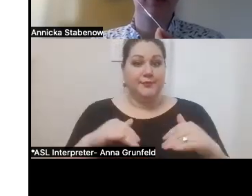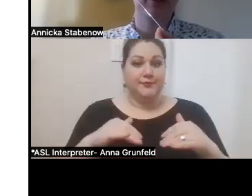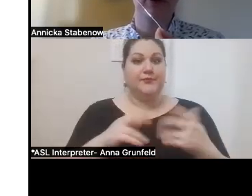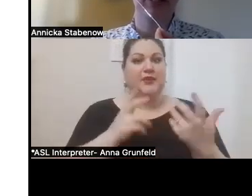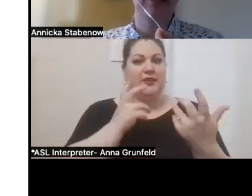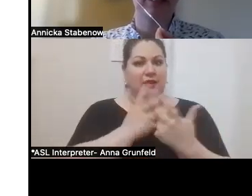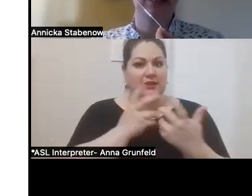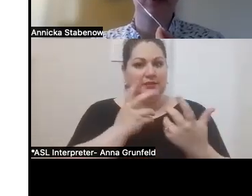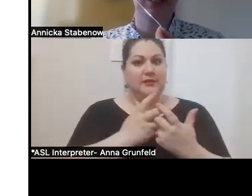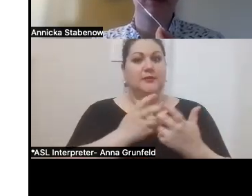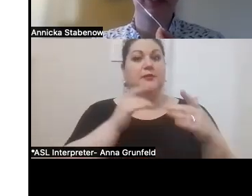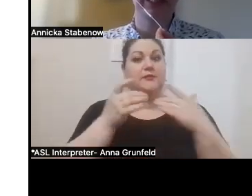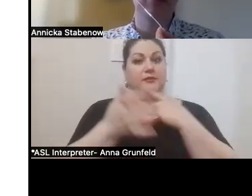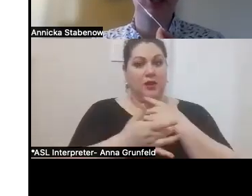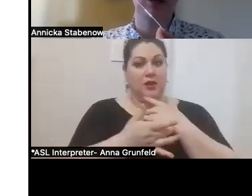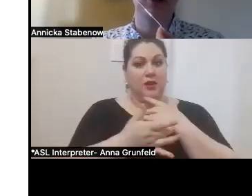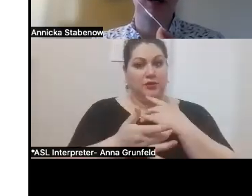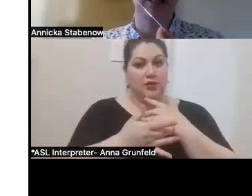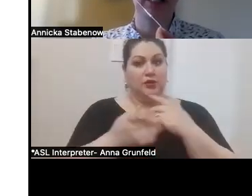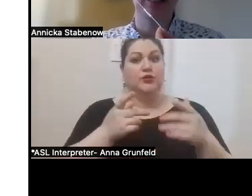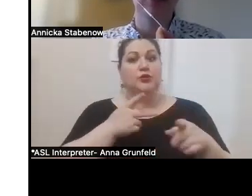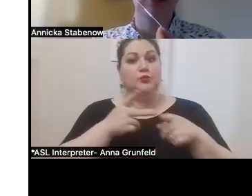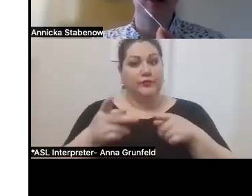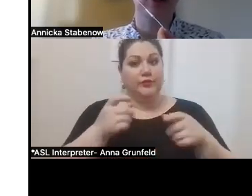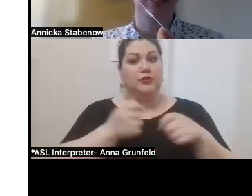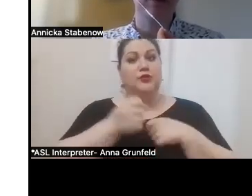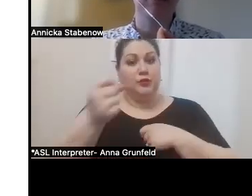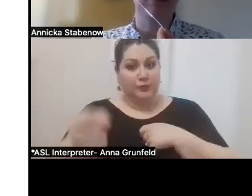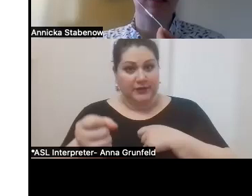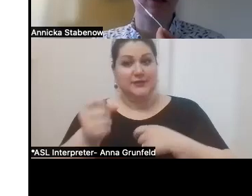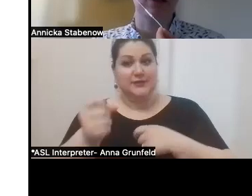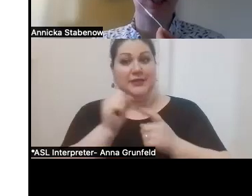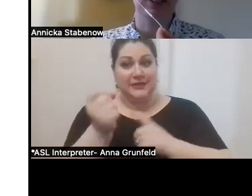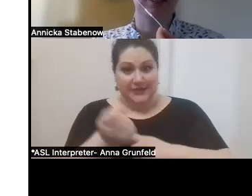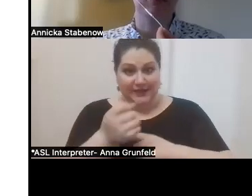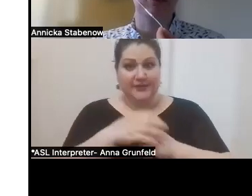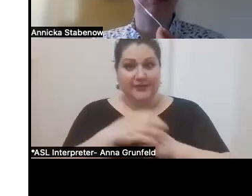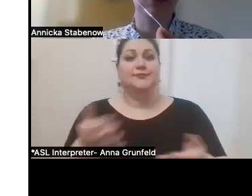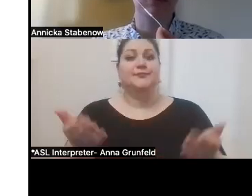mobility and sensory team lead Michelle Morgani talk about adaptive technology in professional